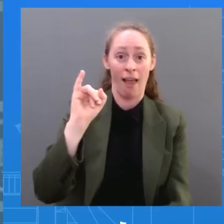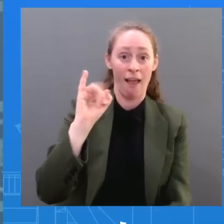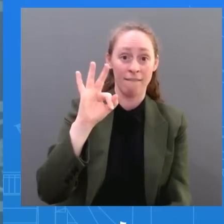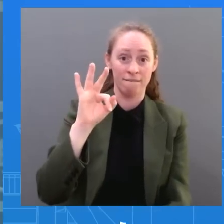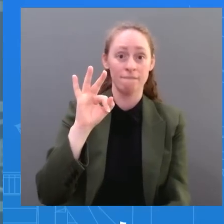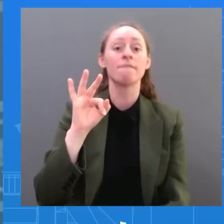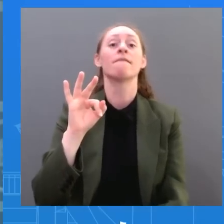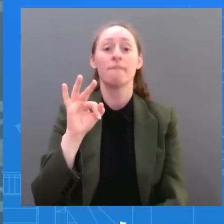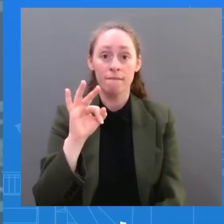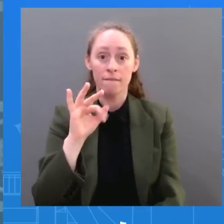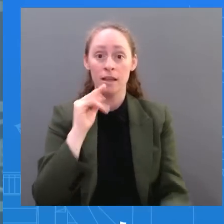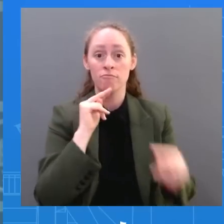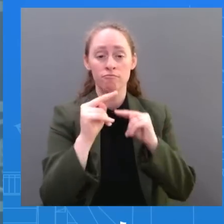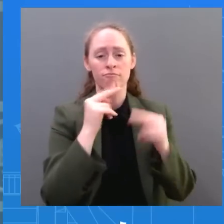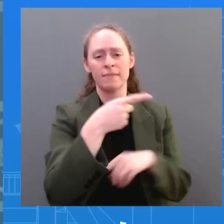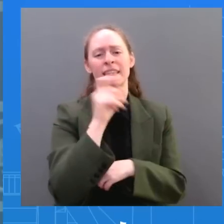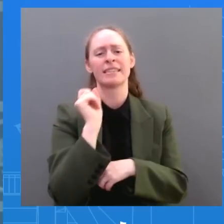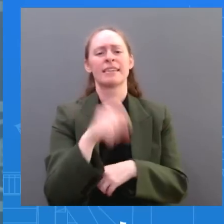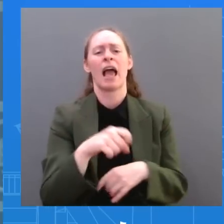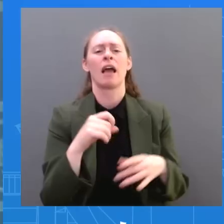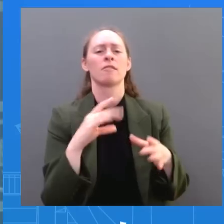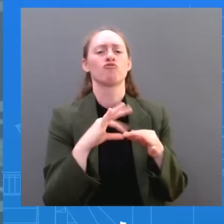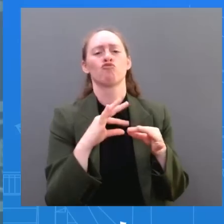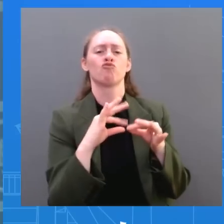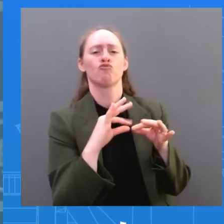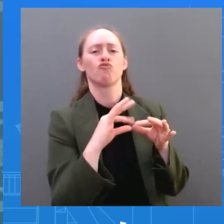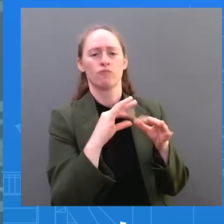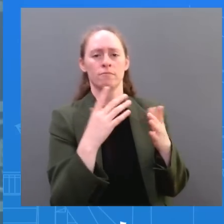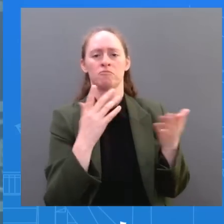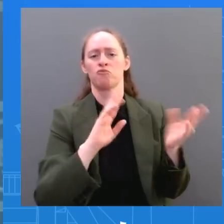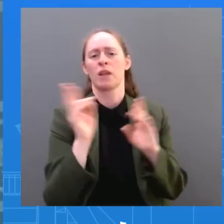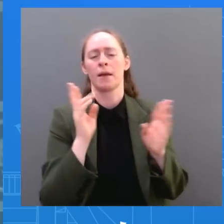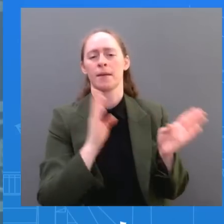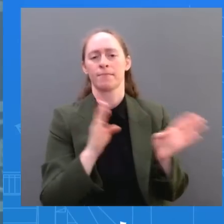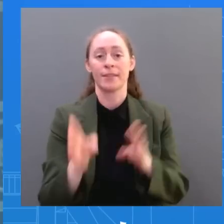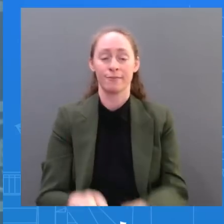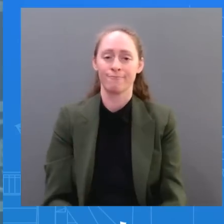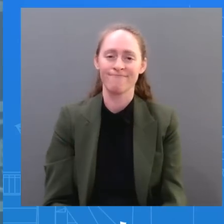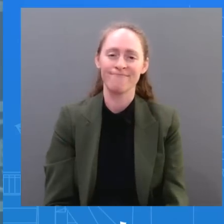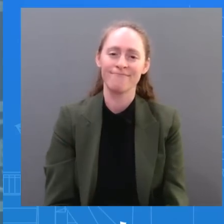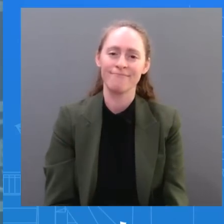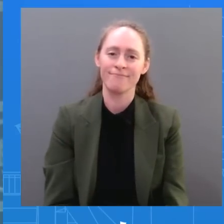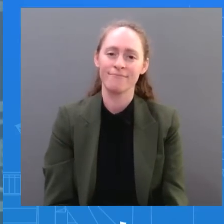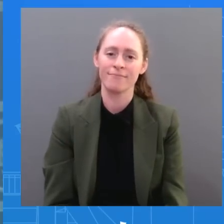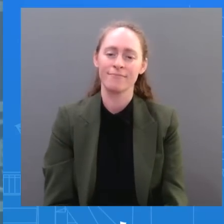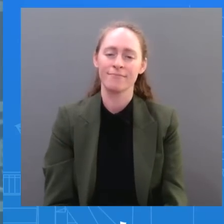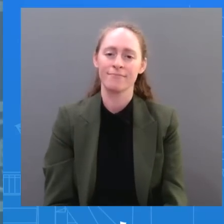from President Putin is he has -- he is not in a place or has no desire to negotiate.